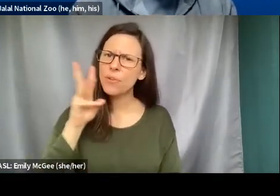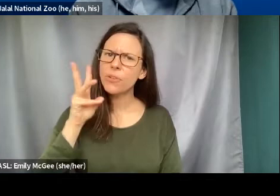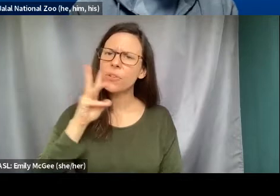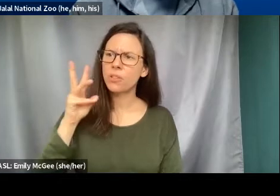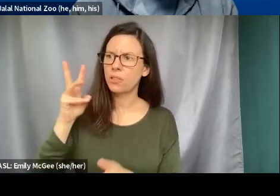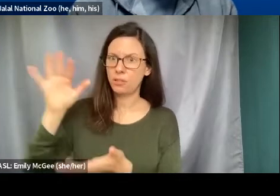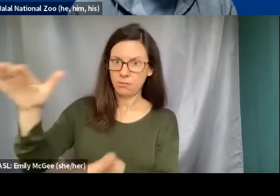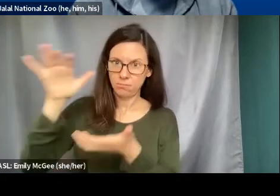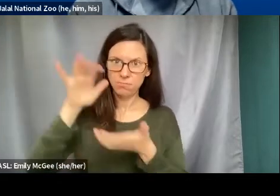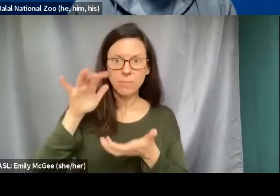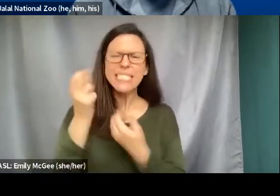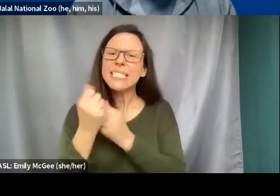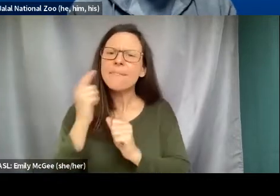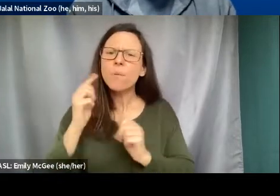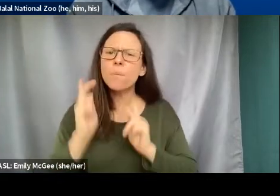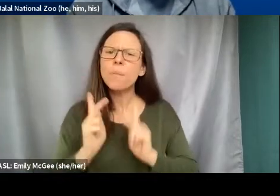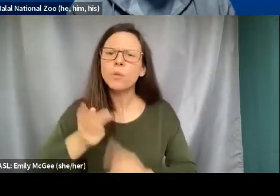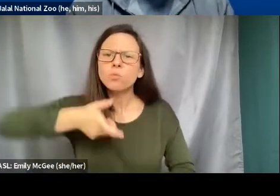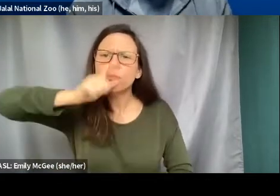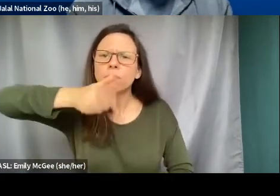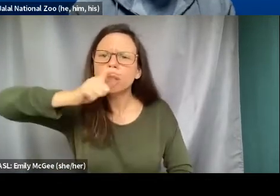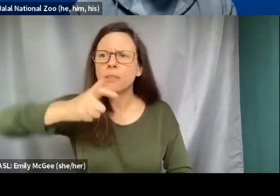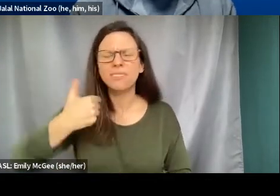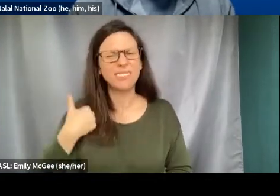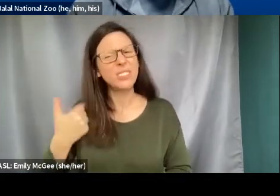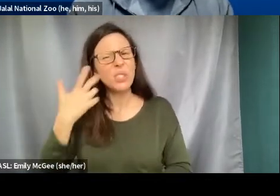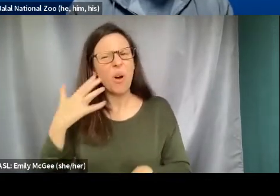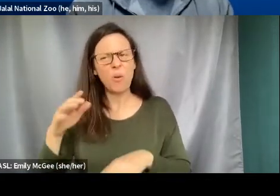safe for people you know because they treat the water for humans to be able to consume